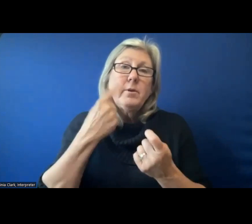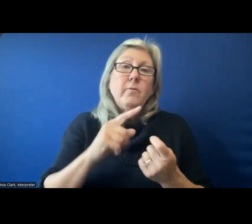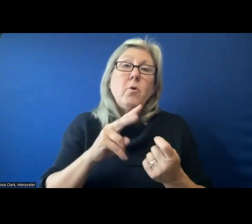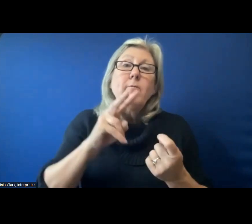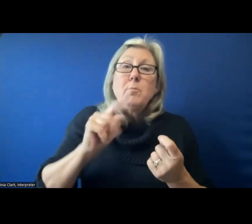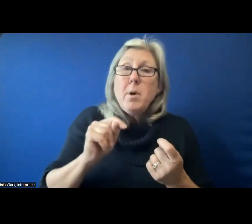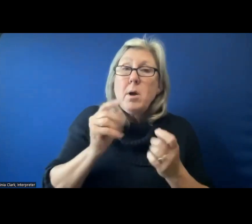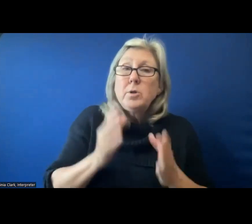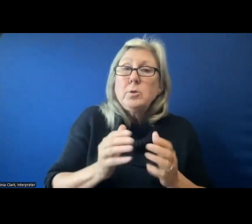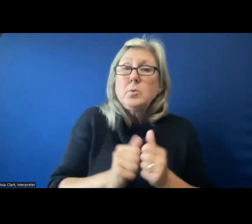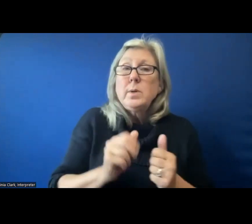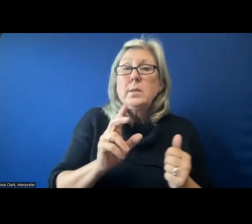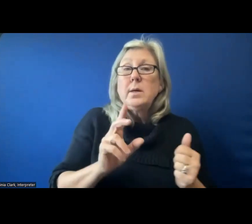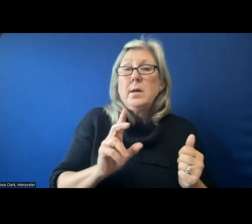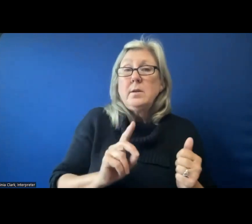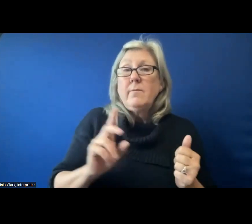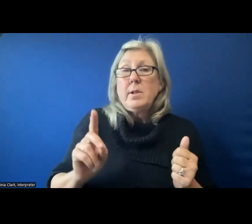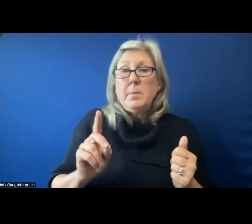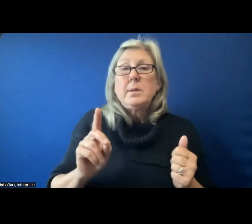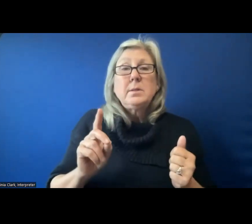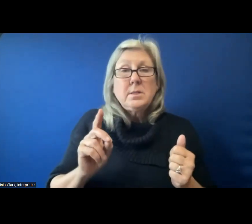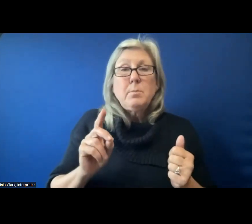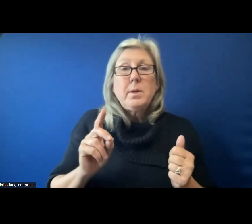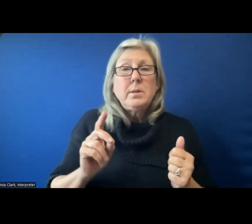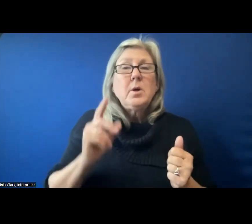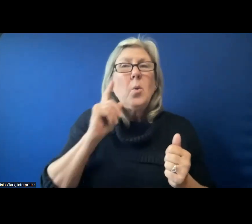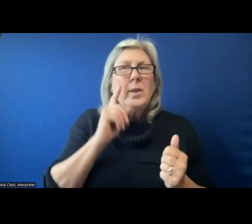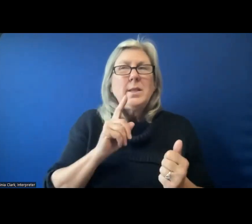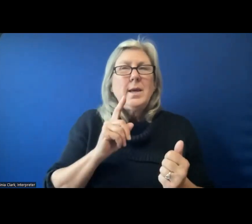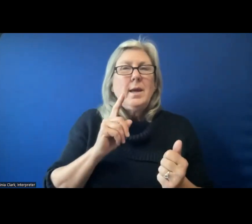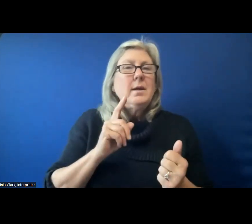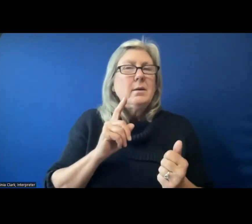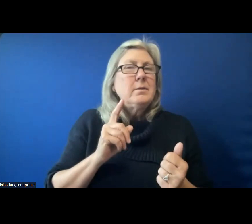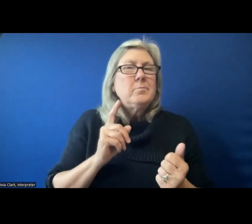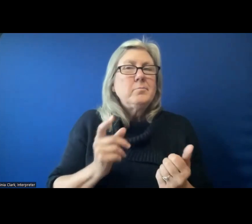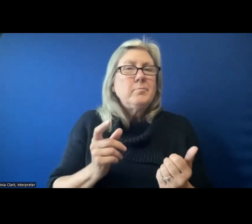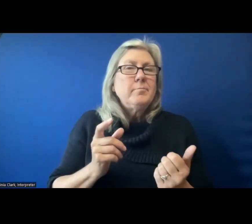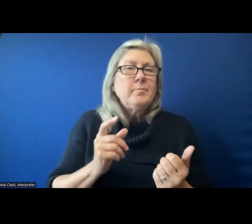So we think that the lessons learned from this study are more broadly applicable to